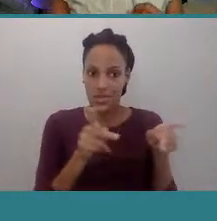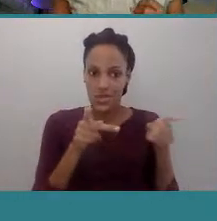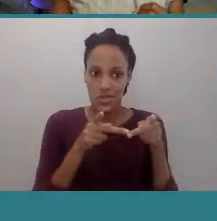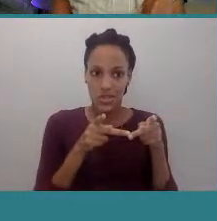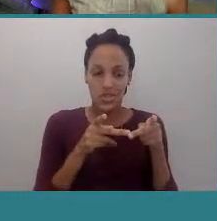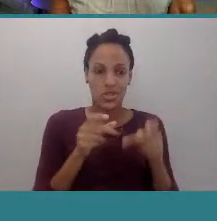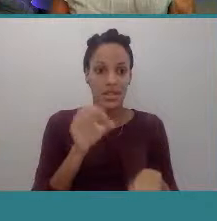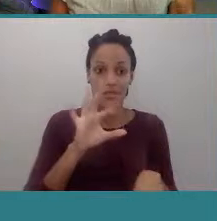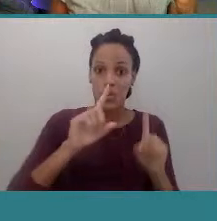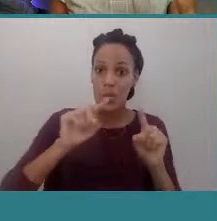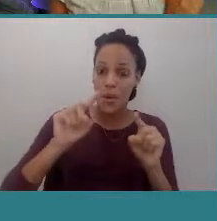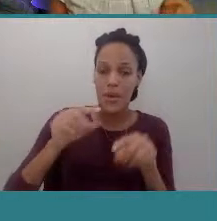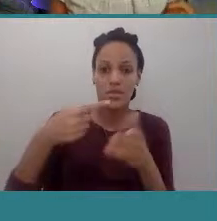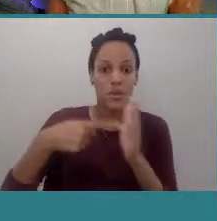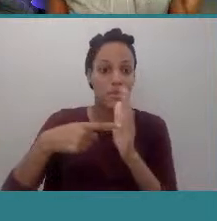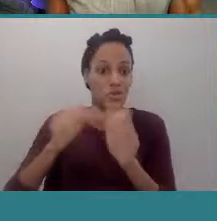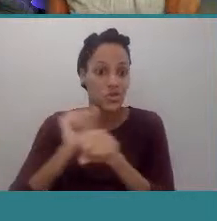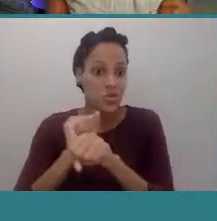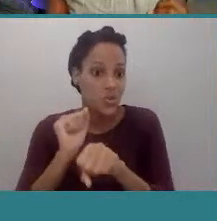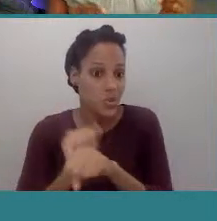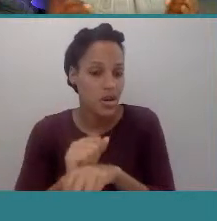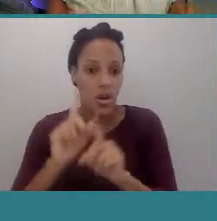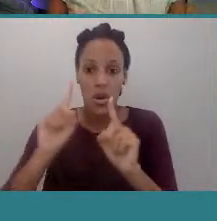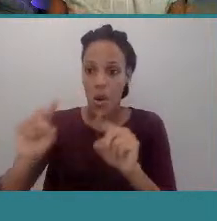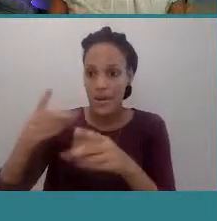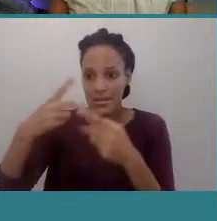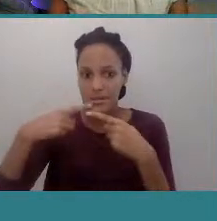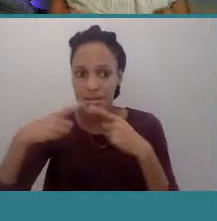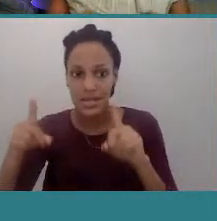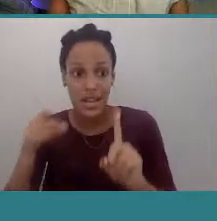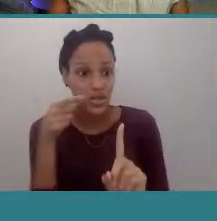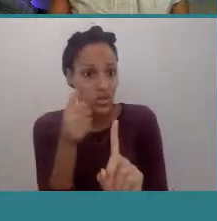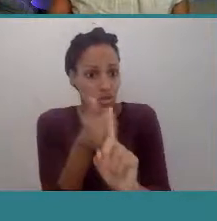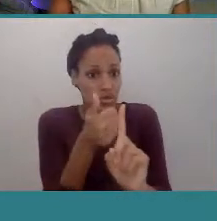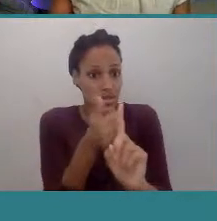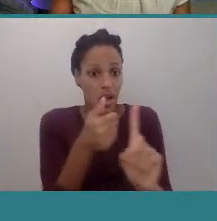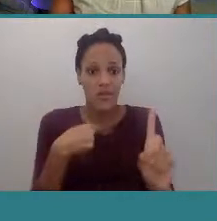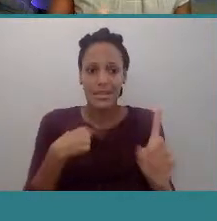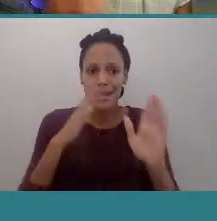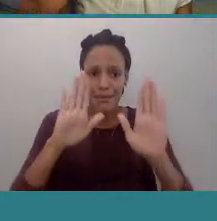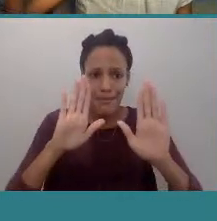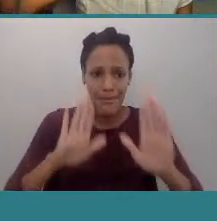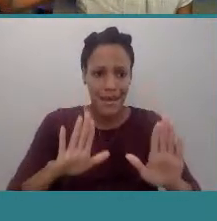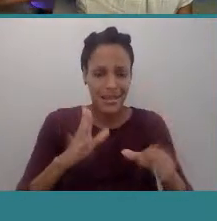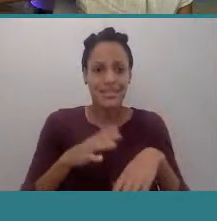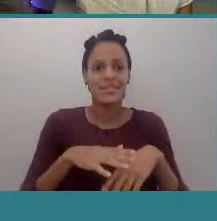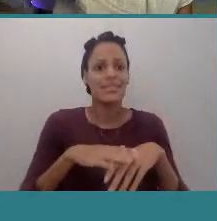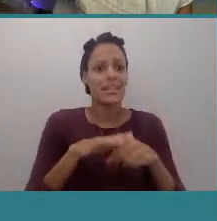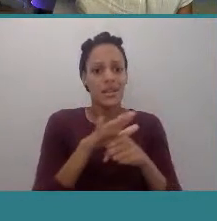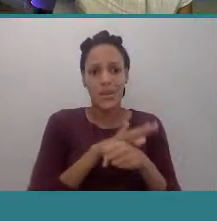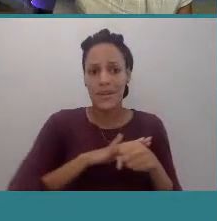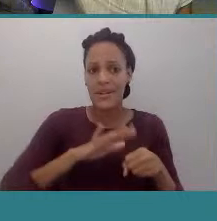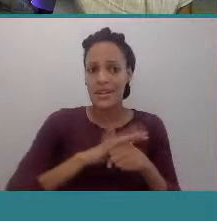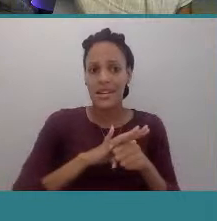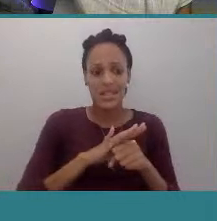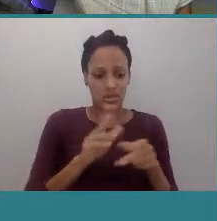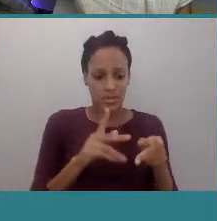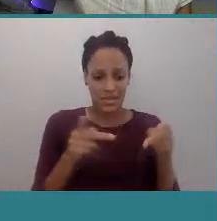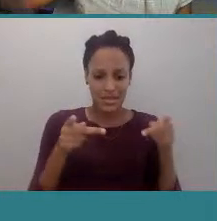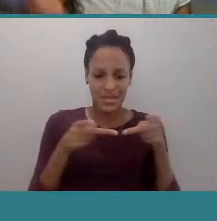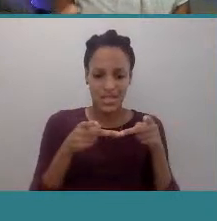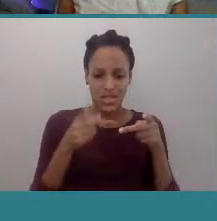you are doing for your art. You are in a very great position. On your way up you are creating